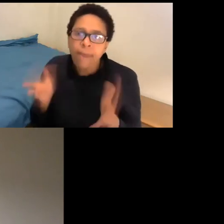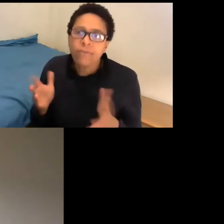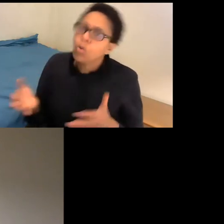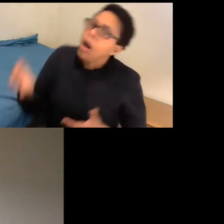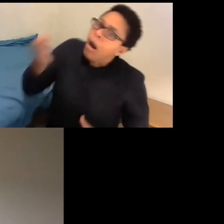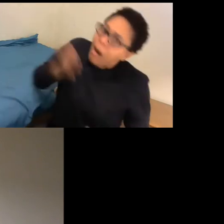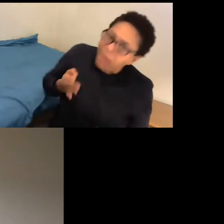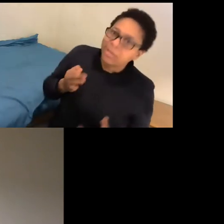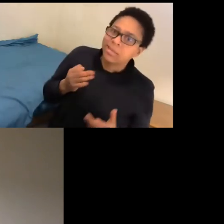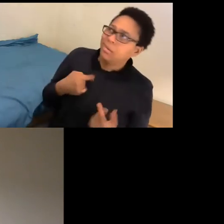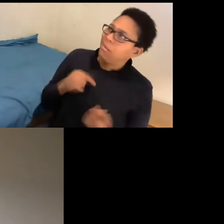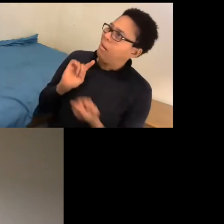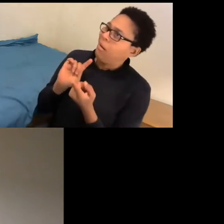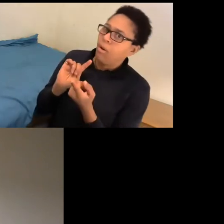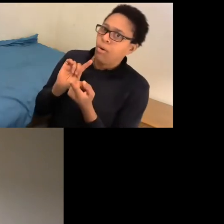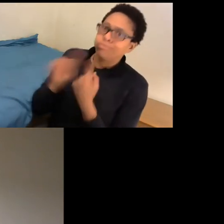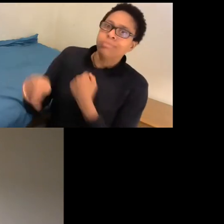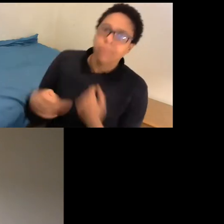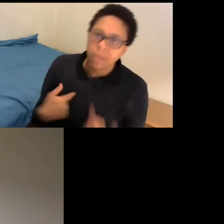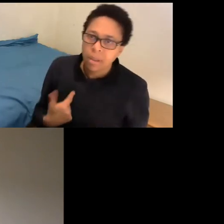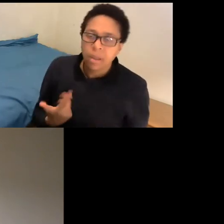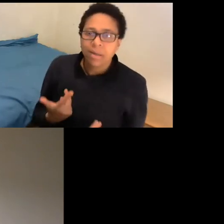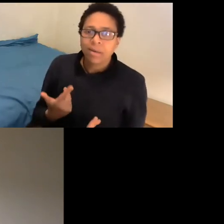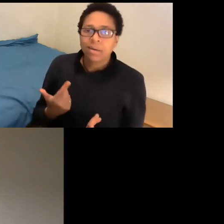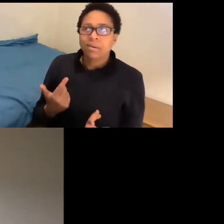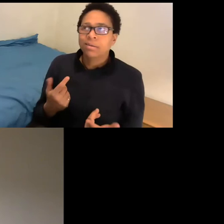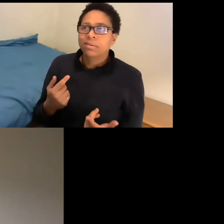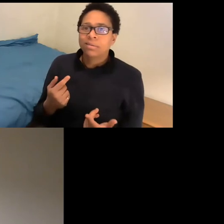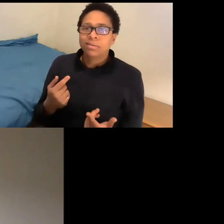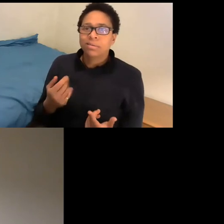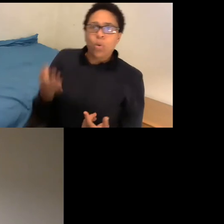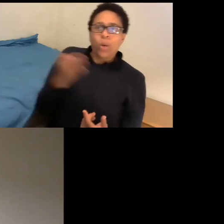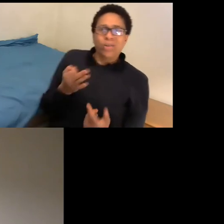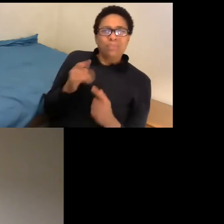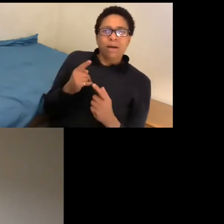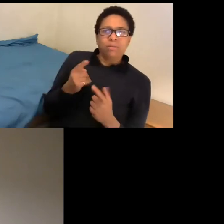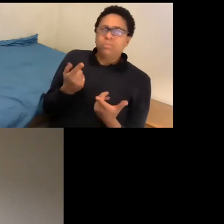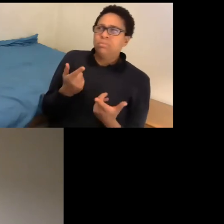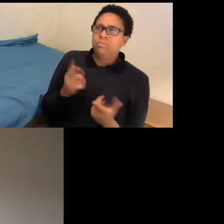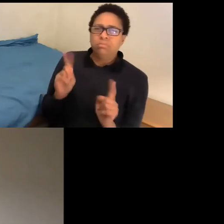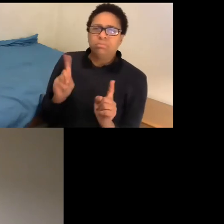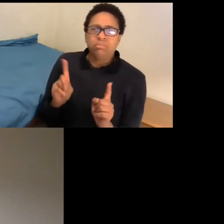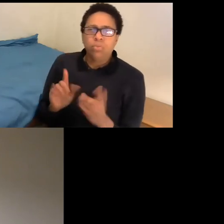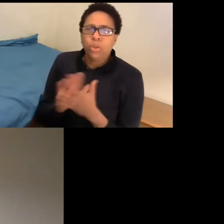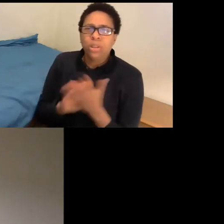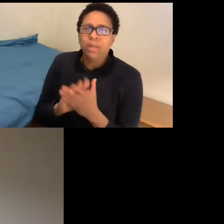but I'm just being quite frank with my experiences. There are organizations that do that quite well, I think the Faith & Belief